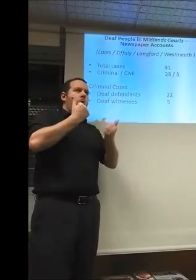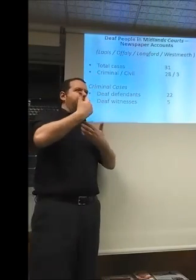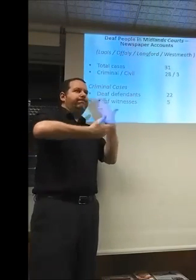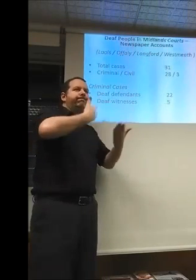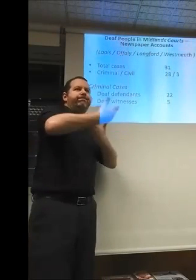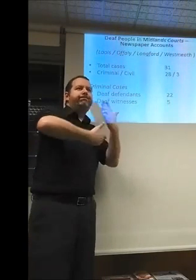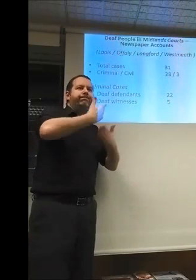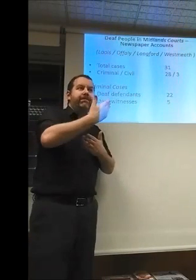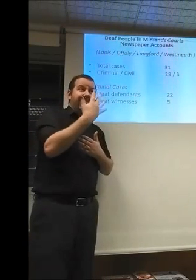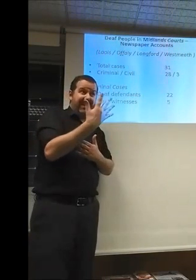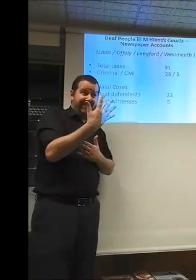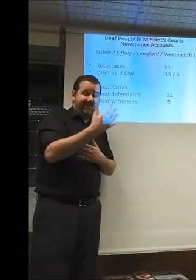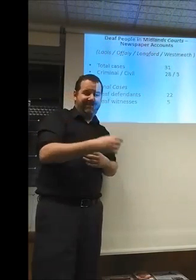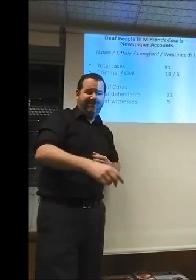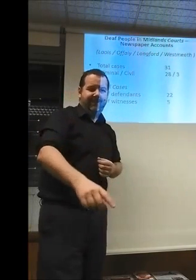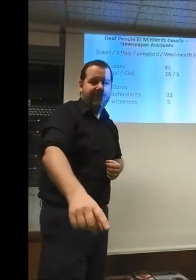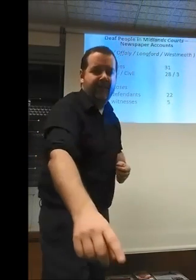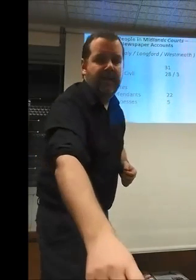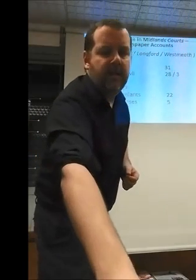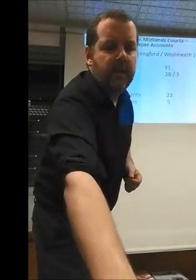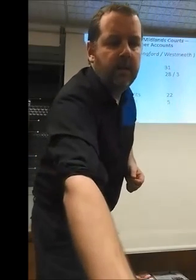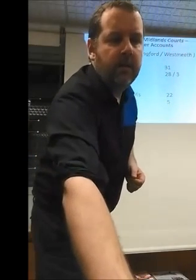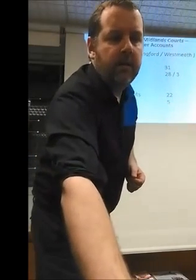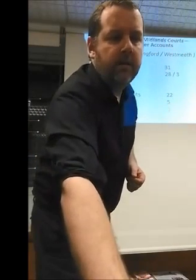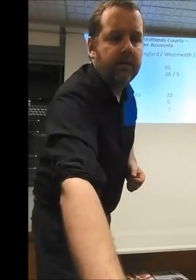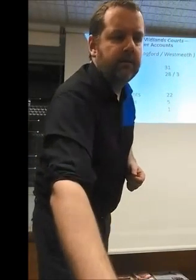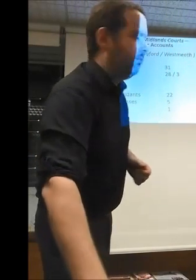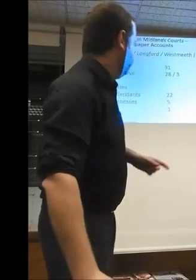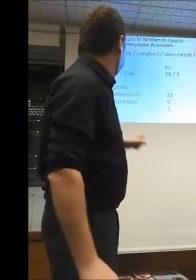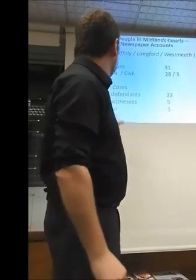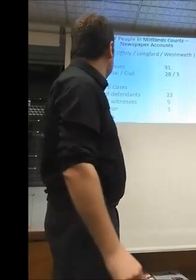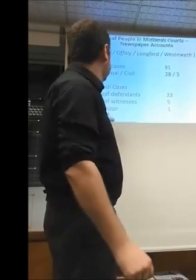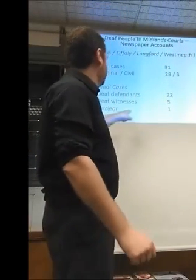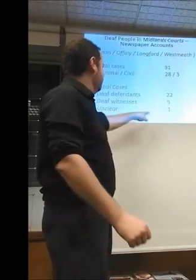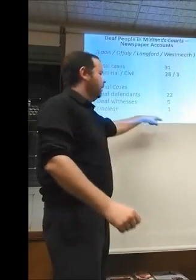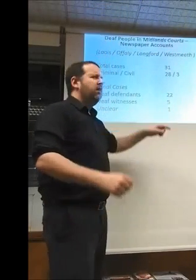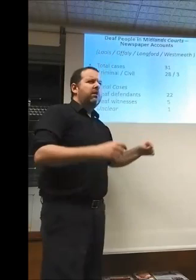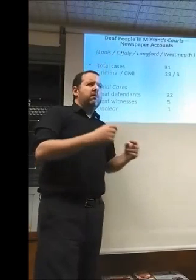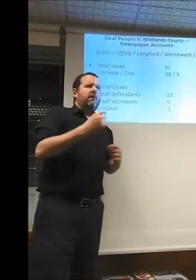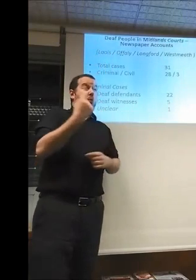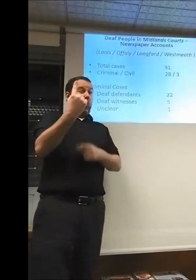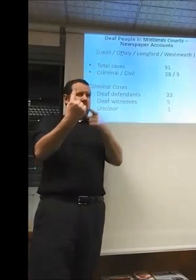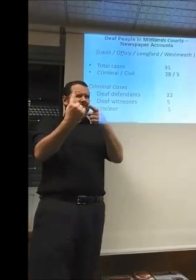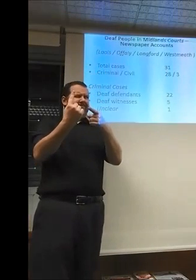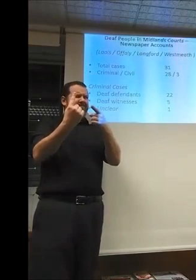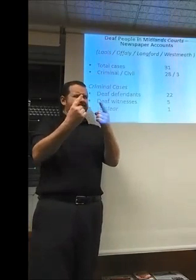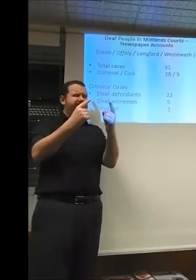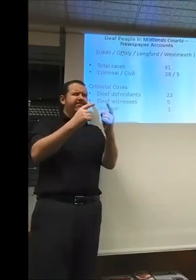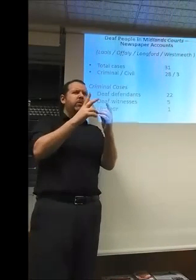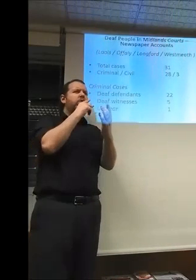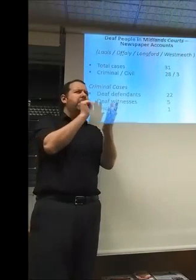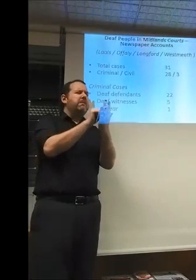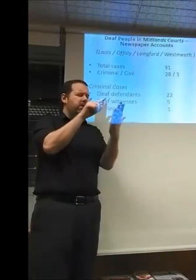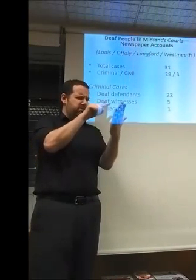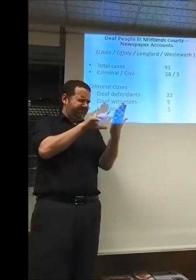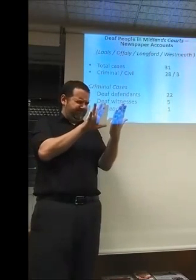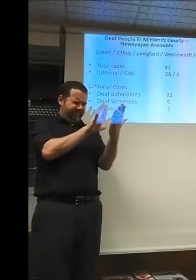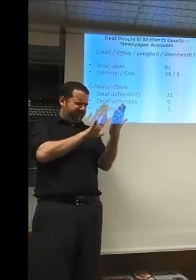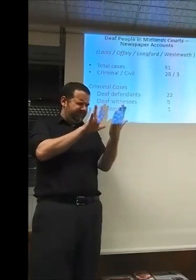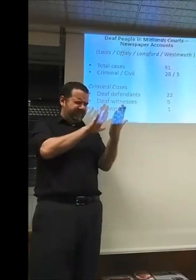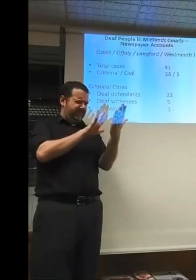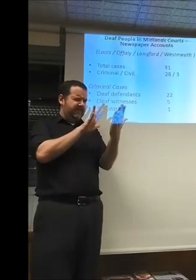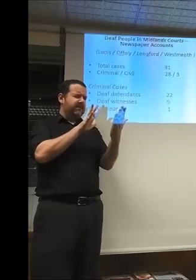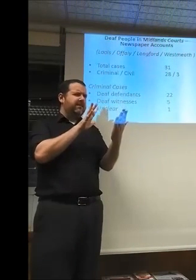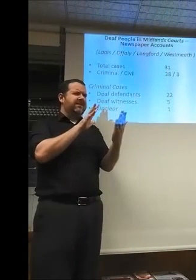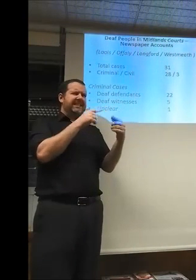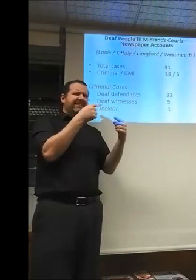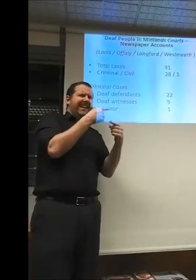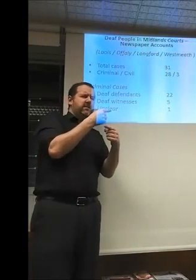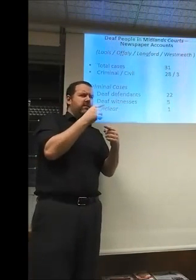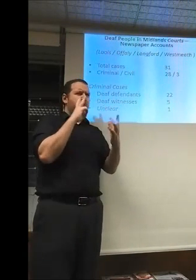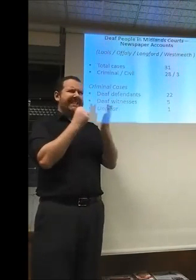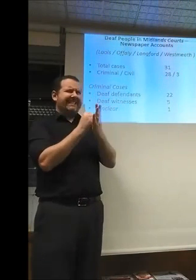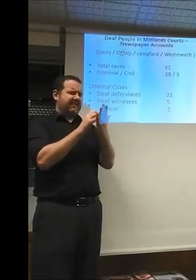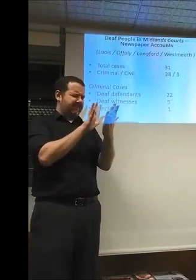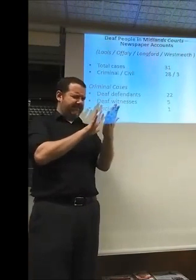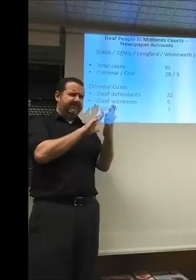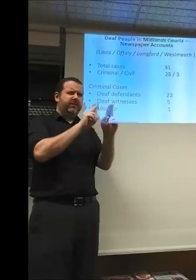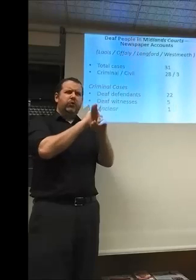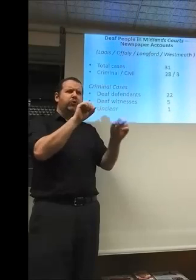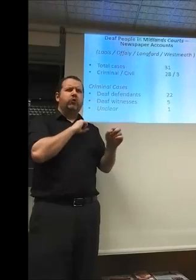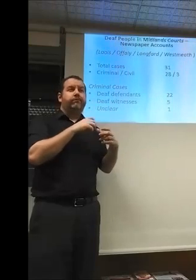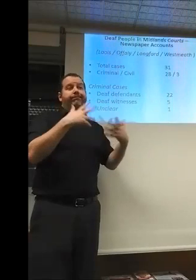‘Tullamore’ was one suggestion there from the audience, but really you will all be shocked